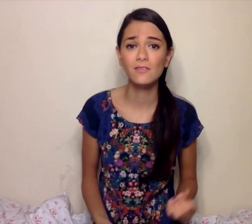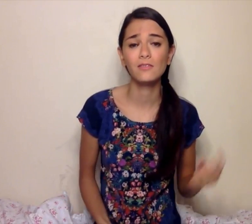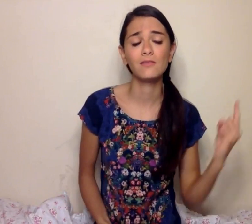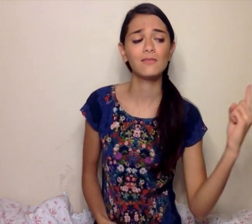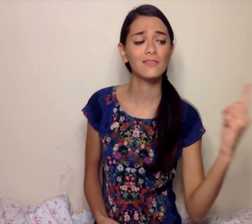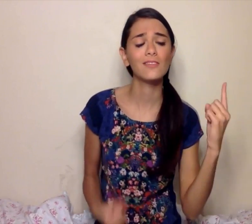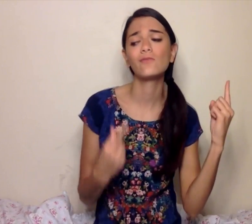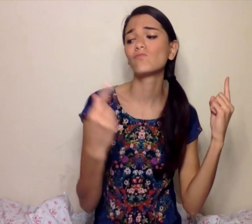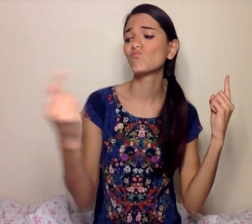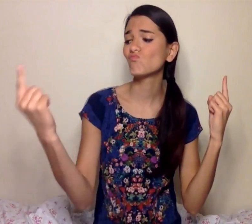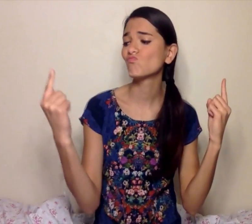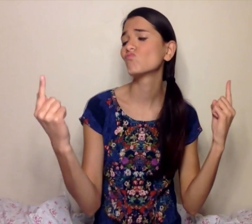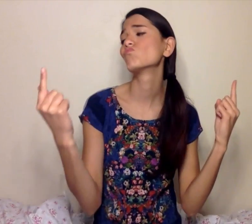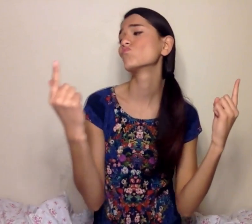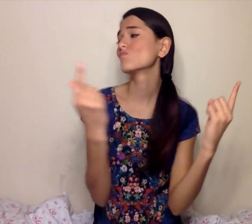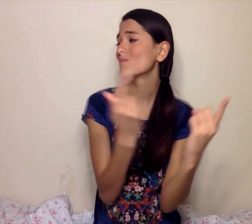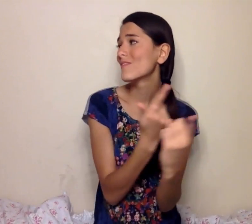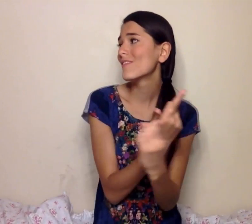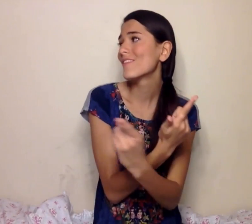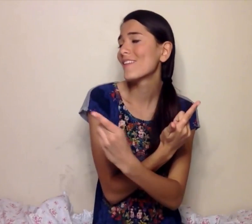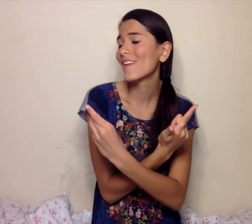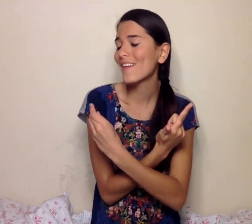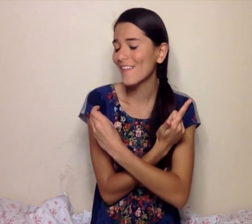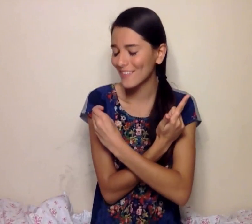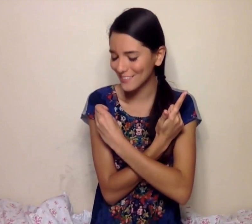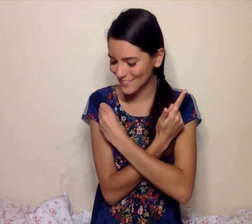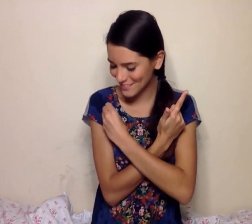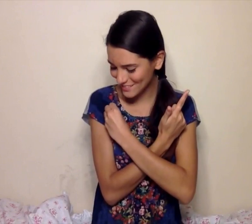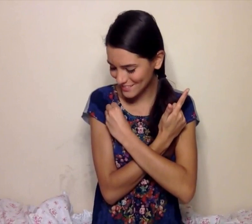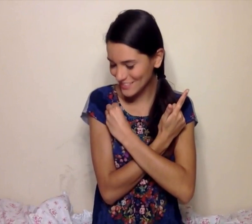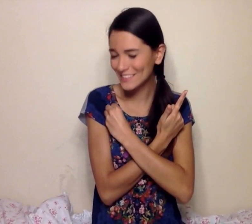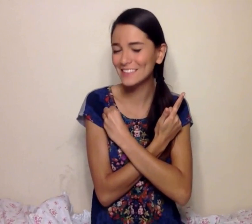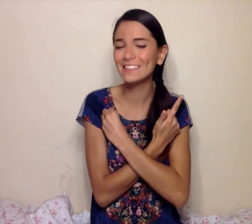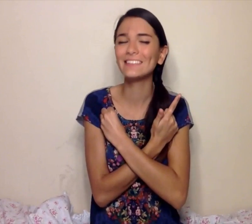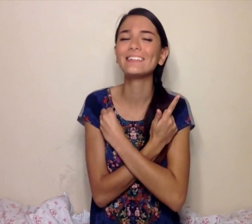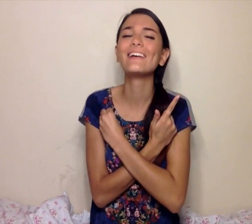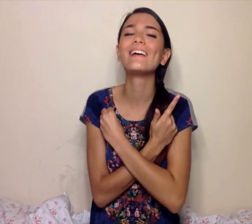Take me into your loving arms